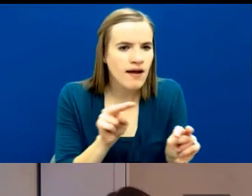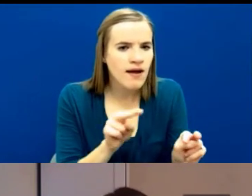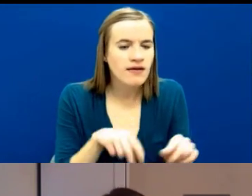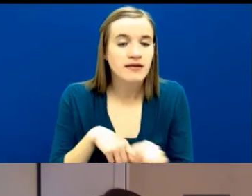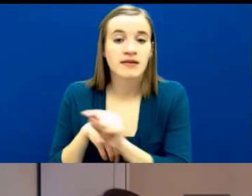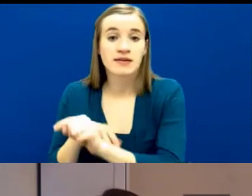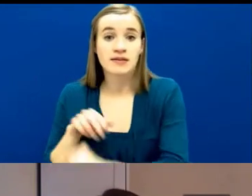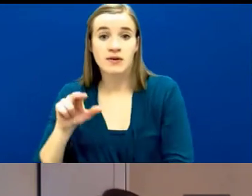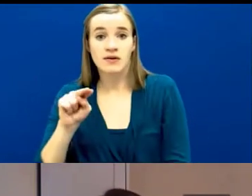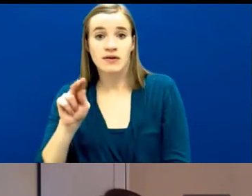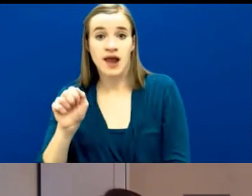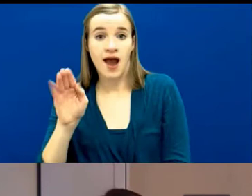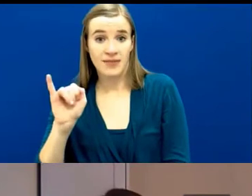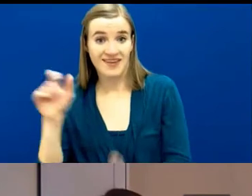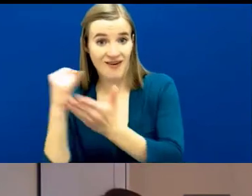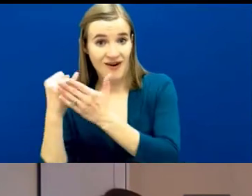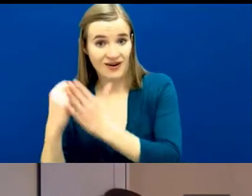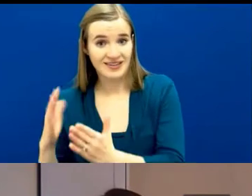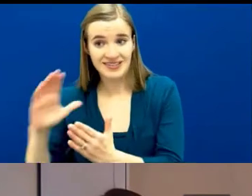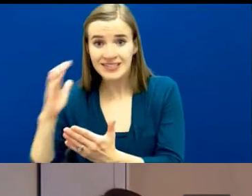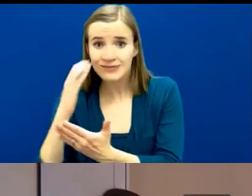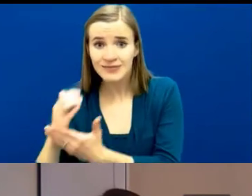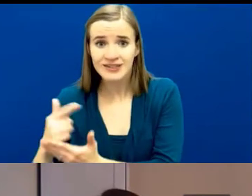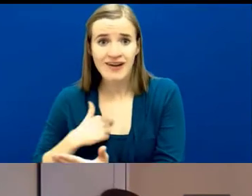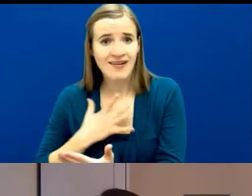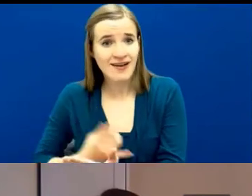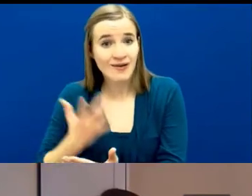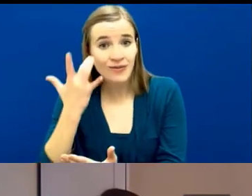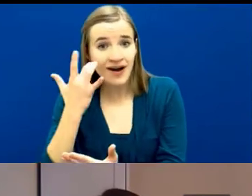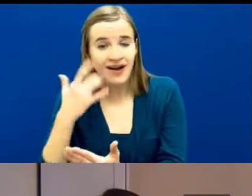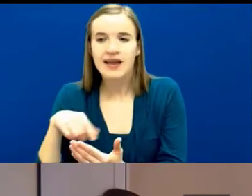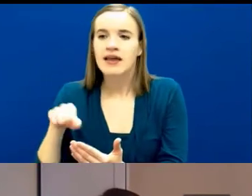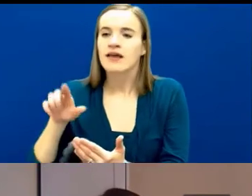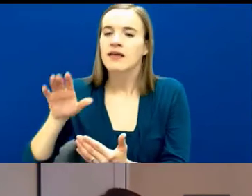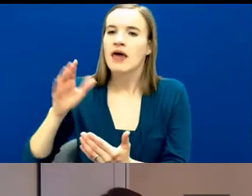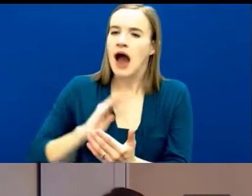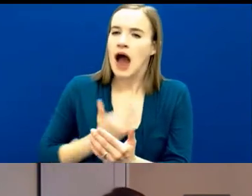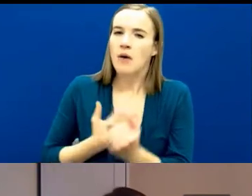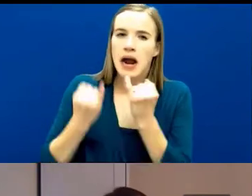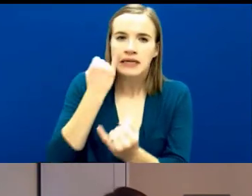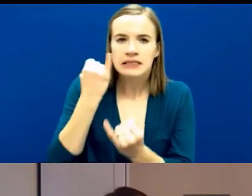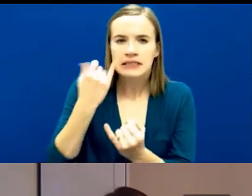of combined things and where they're, they look familiar, um, and but they're